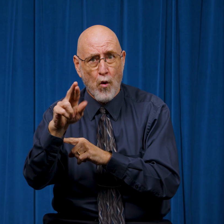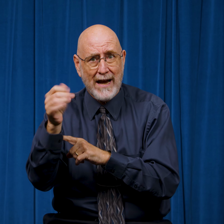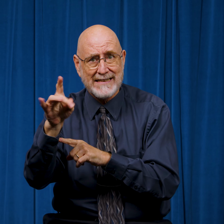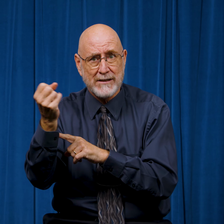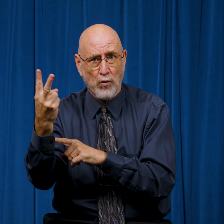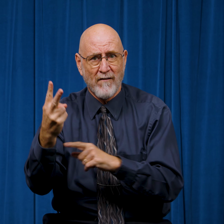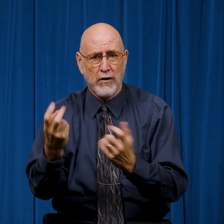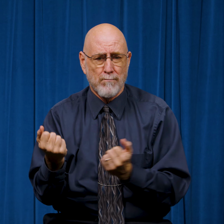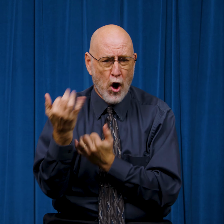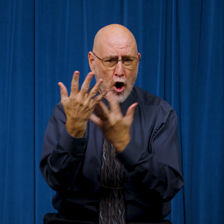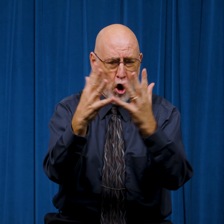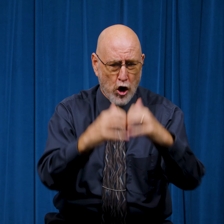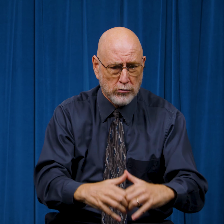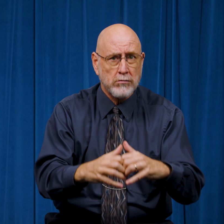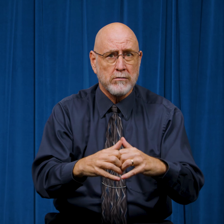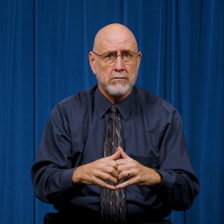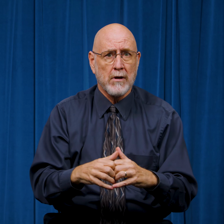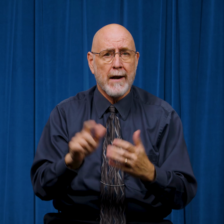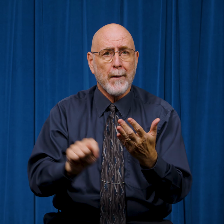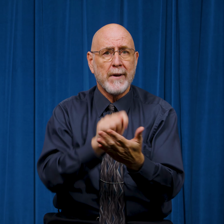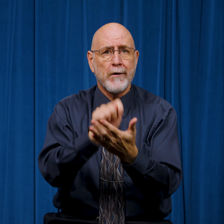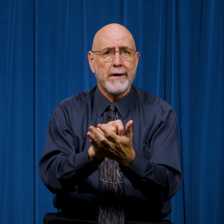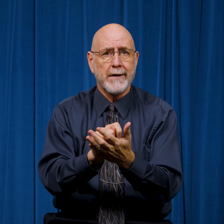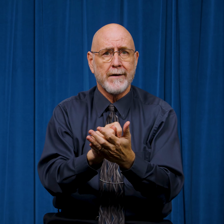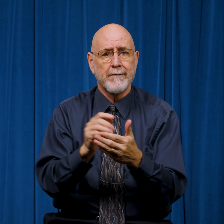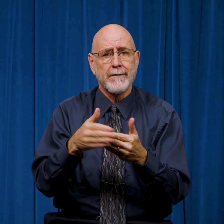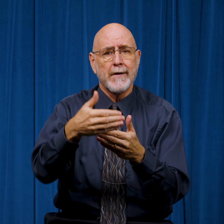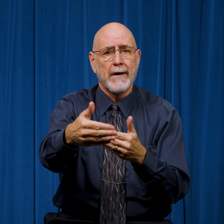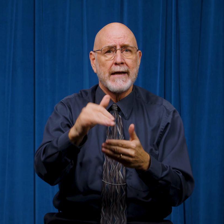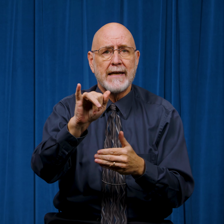and went through the period of industrialization,